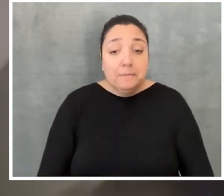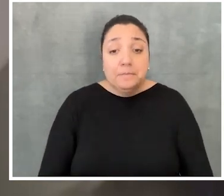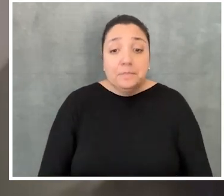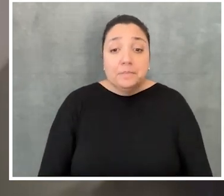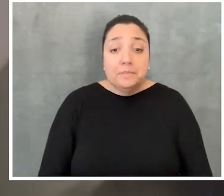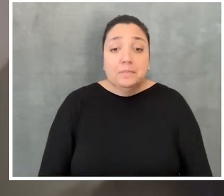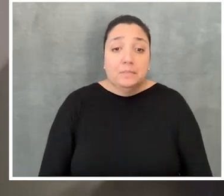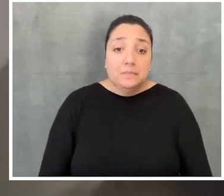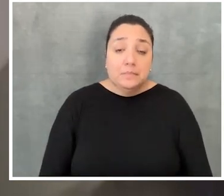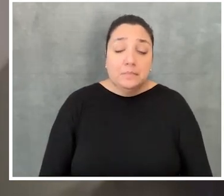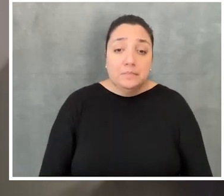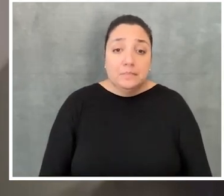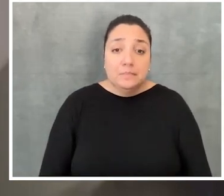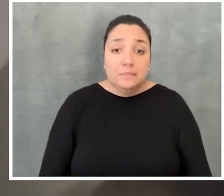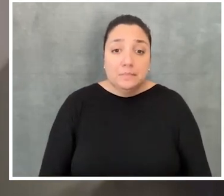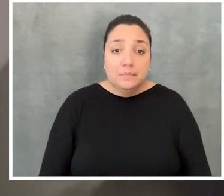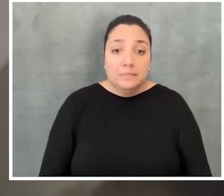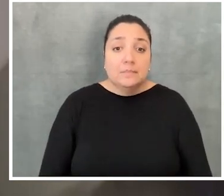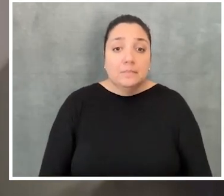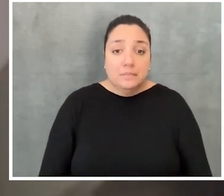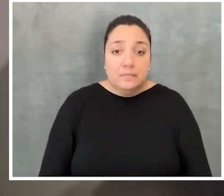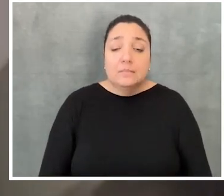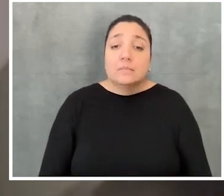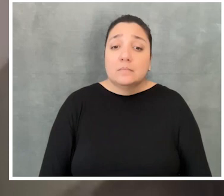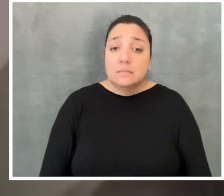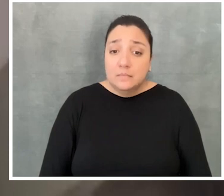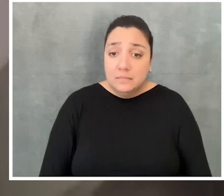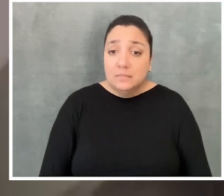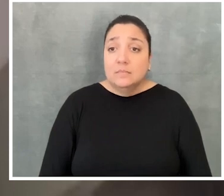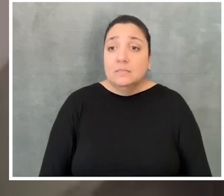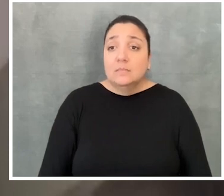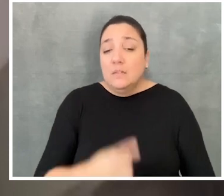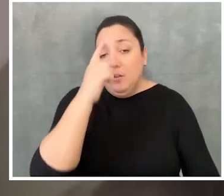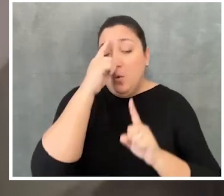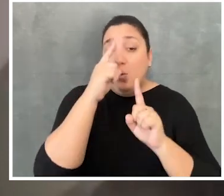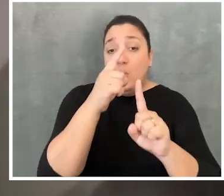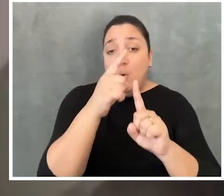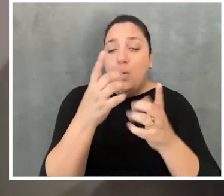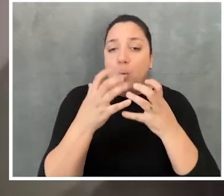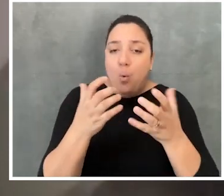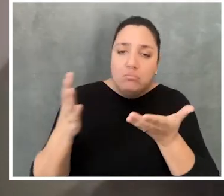And we are hoping to collect a wide range of stories